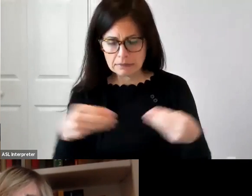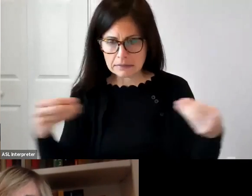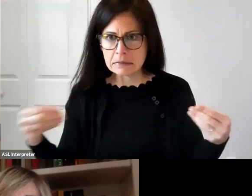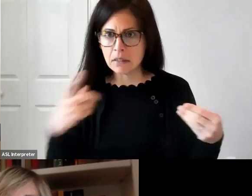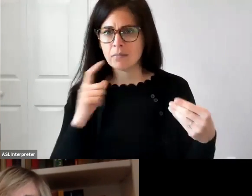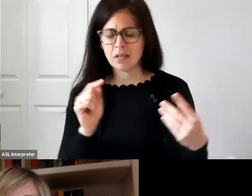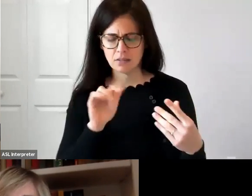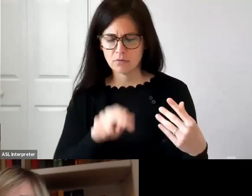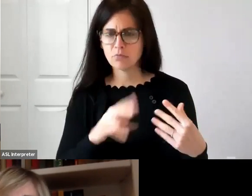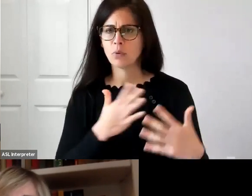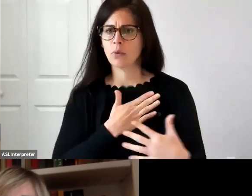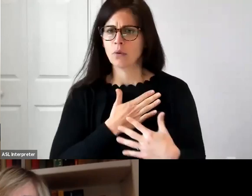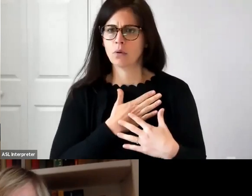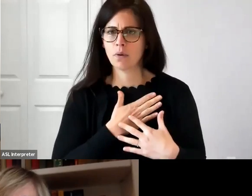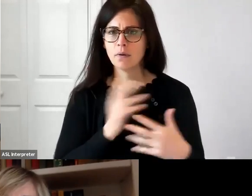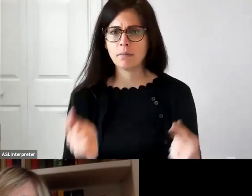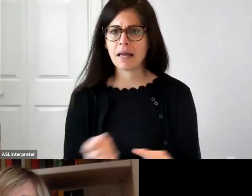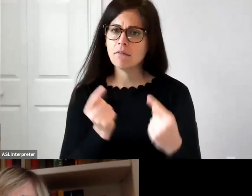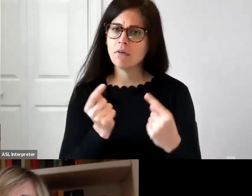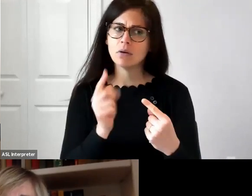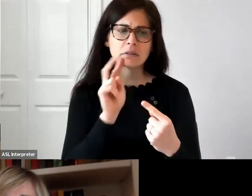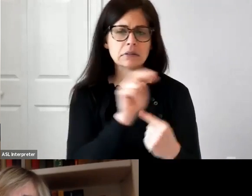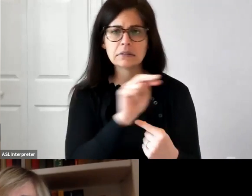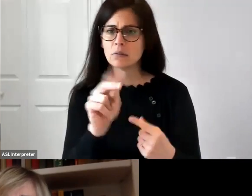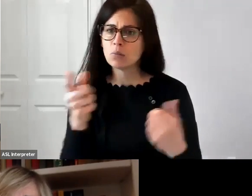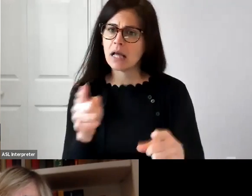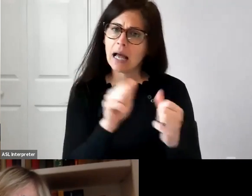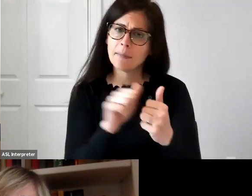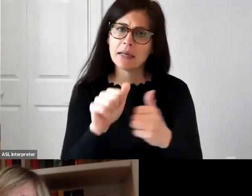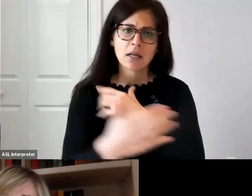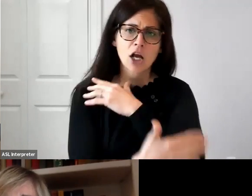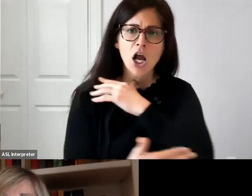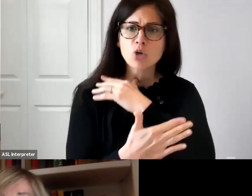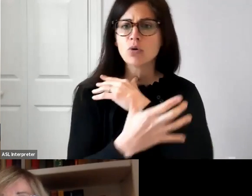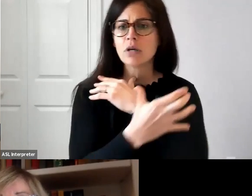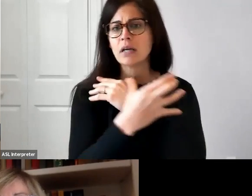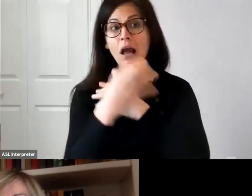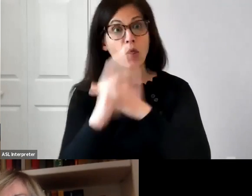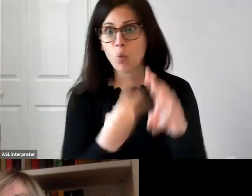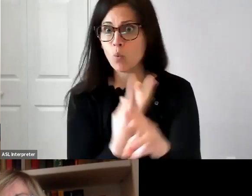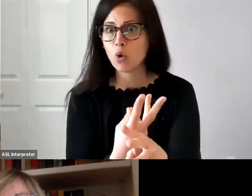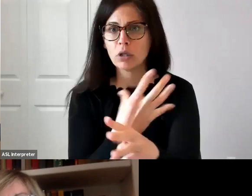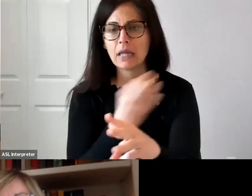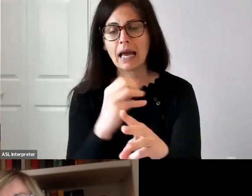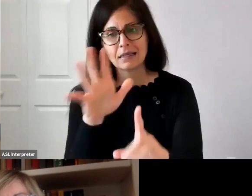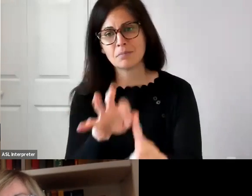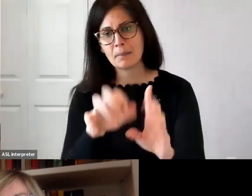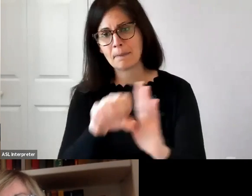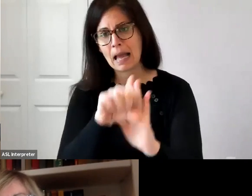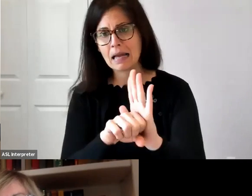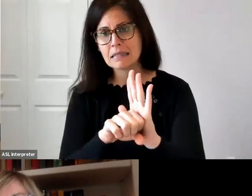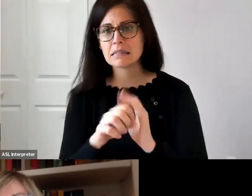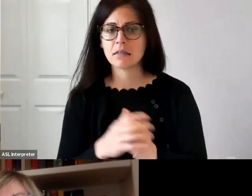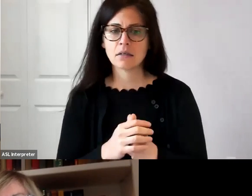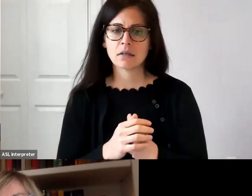it's so painful to see what's happening in our country, all over the world, and in Massachusetts. But there was a little bit of something that